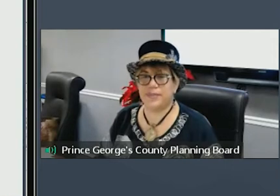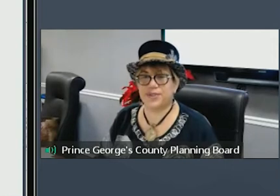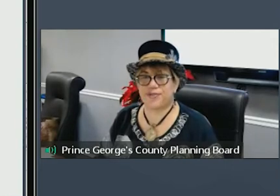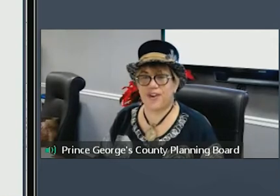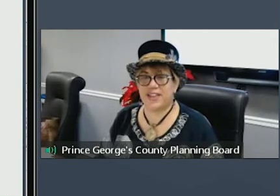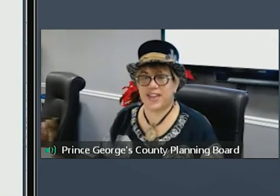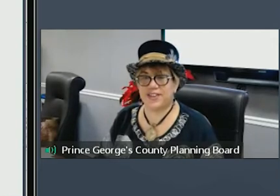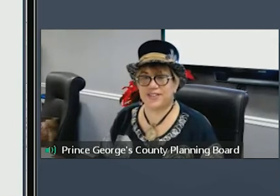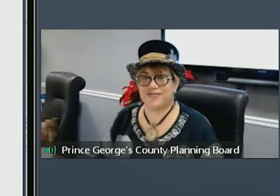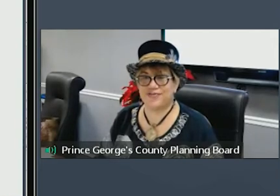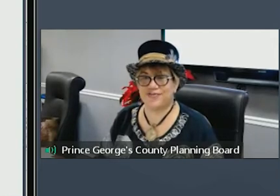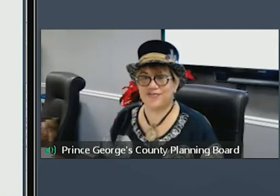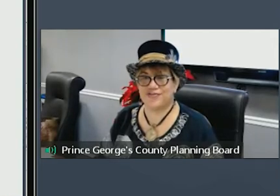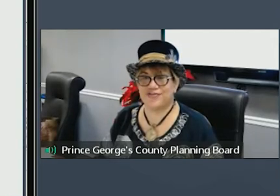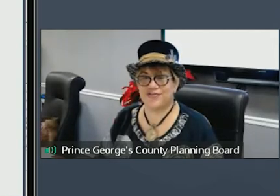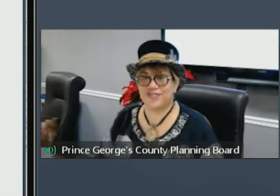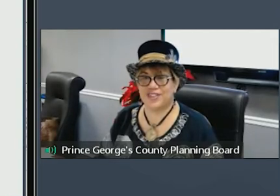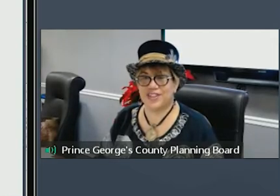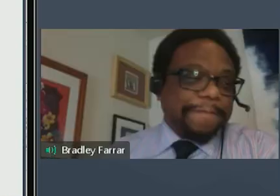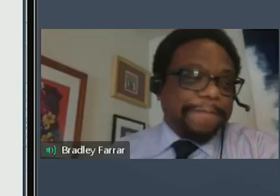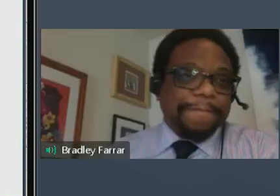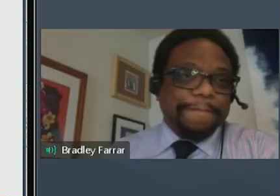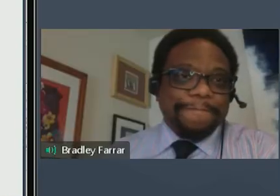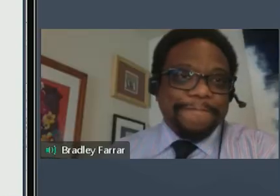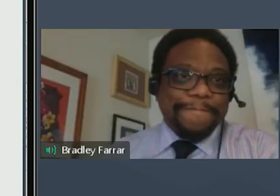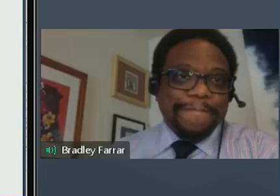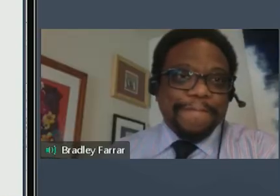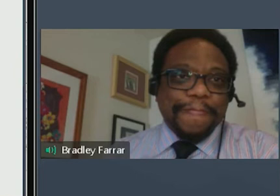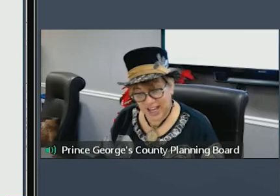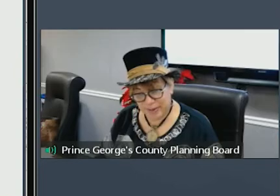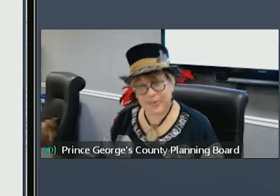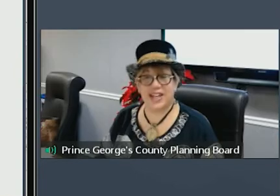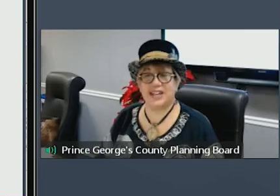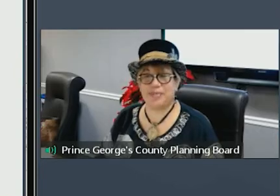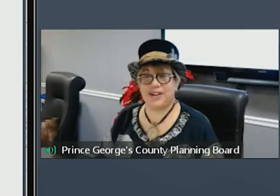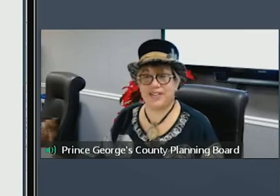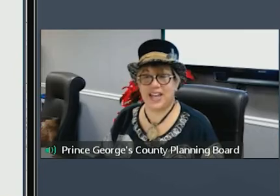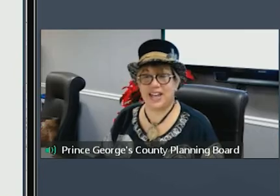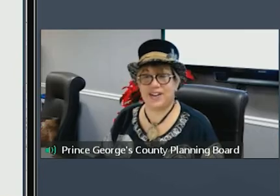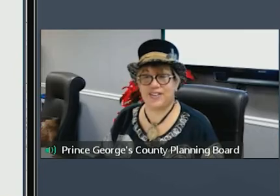Farra, anything else? No, ma'am that's it. Okay. So now you've got a lot of people signed up here. Is that here?